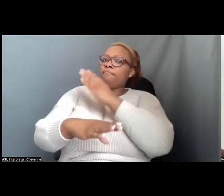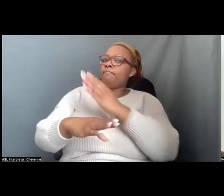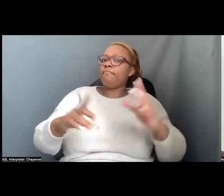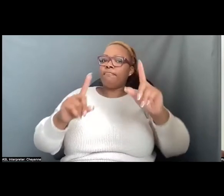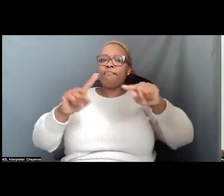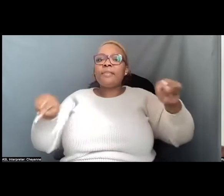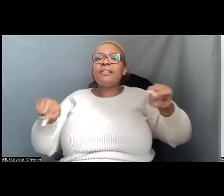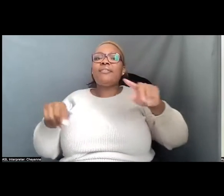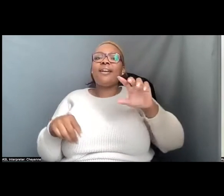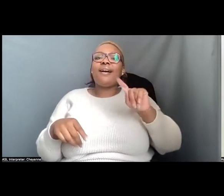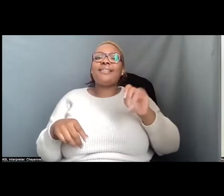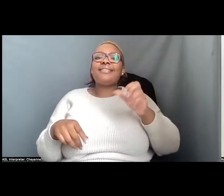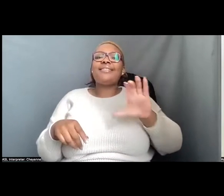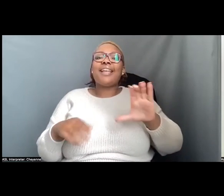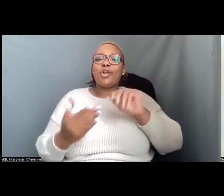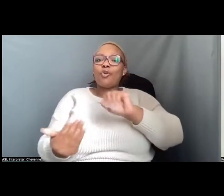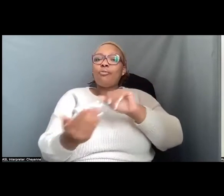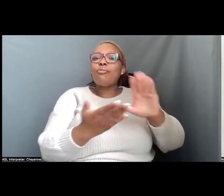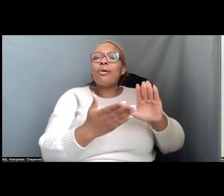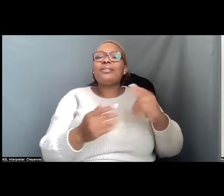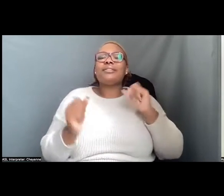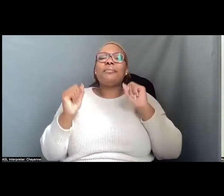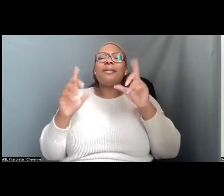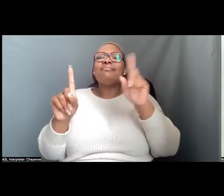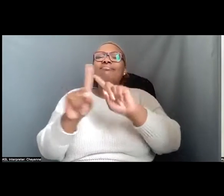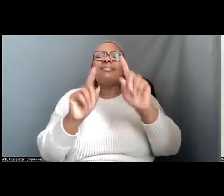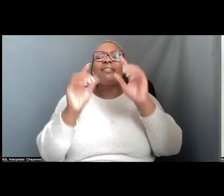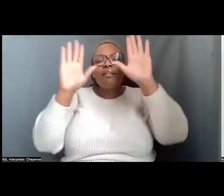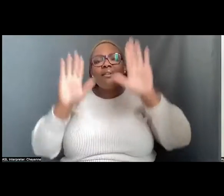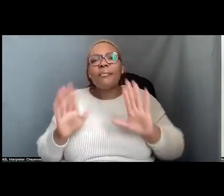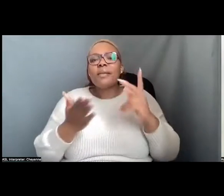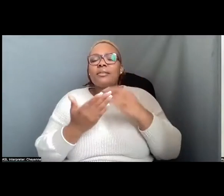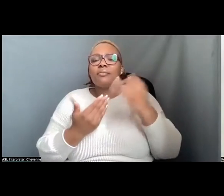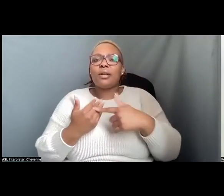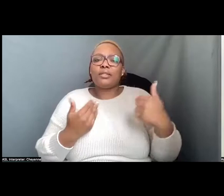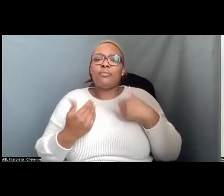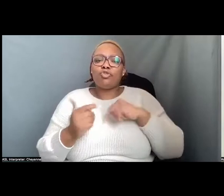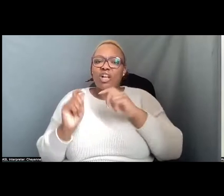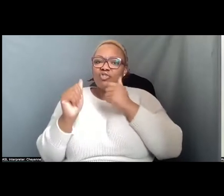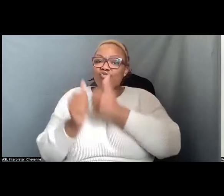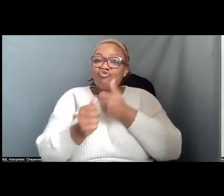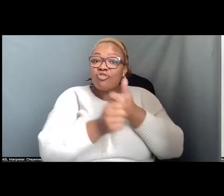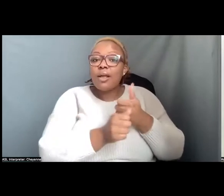approaches. There's so many incredible projects and we really track even people that didn't necessarily make it